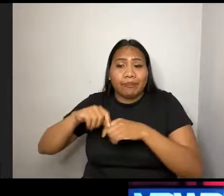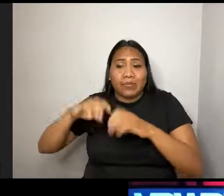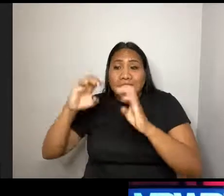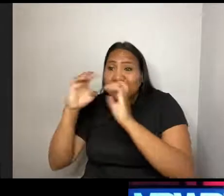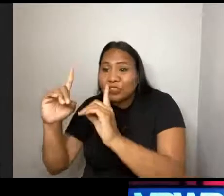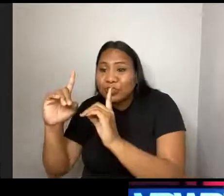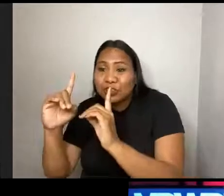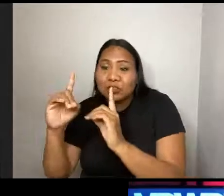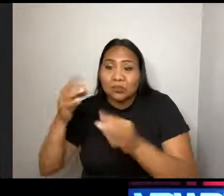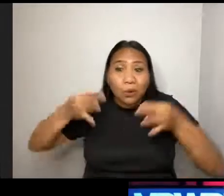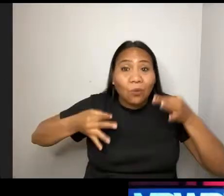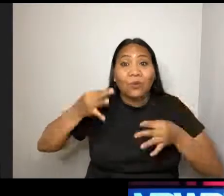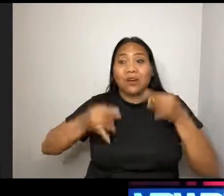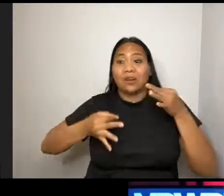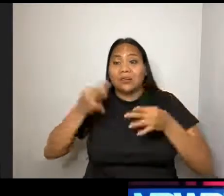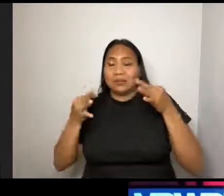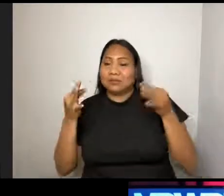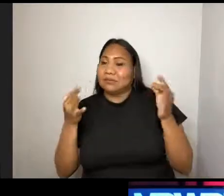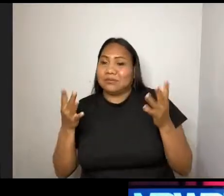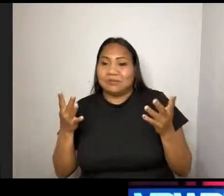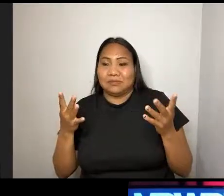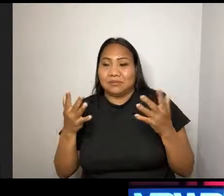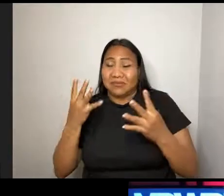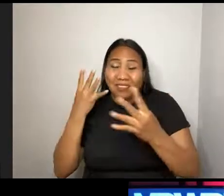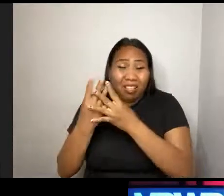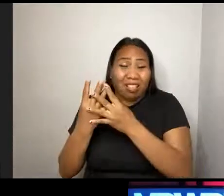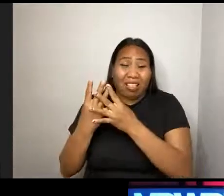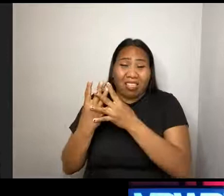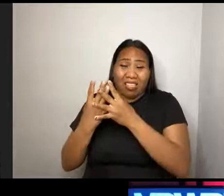Workplace. Yeah. We could talk for hours,